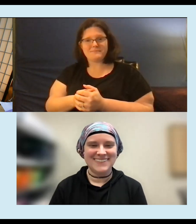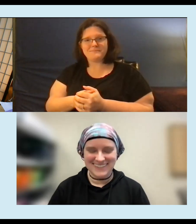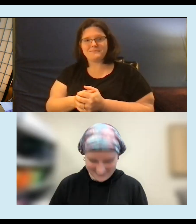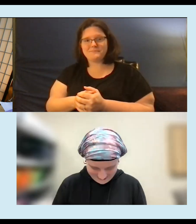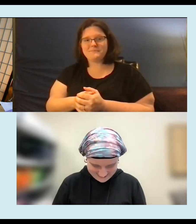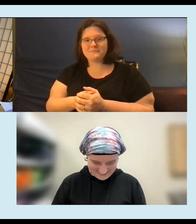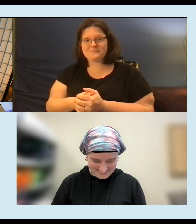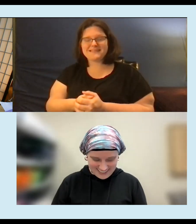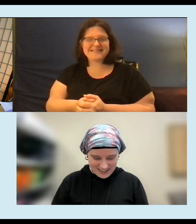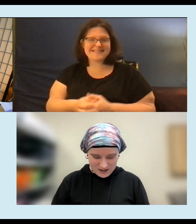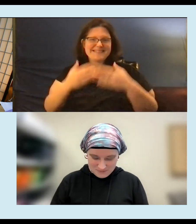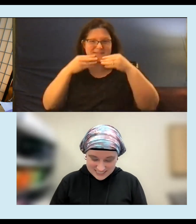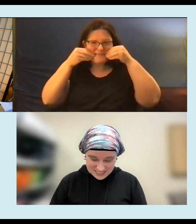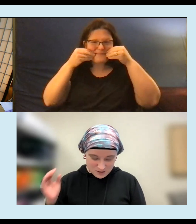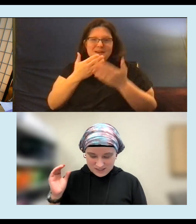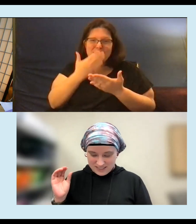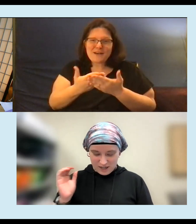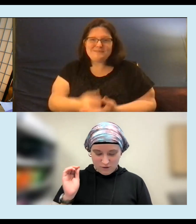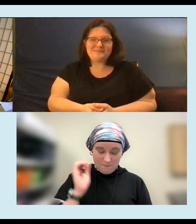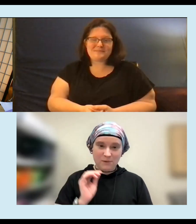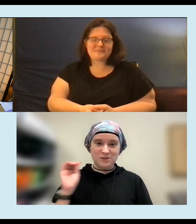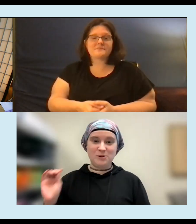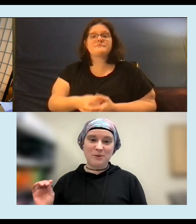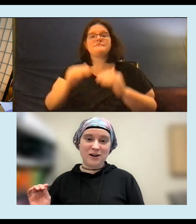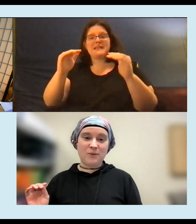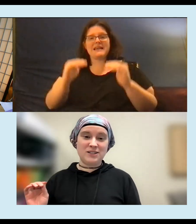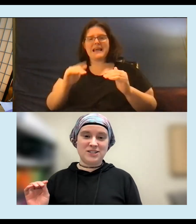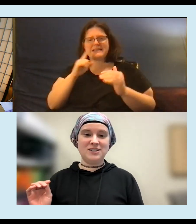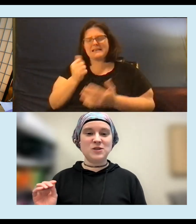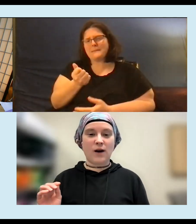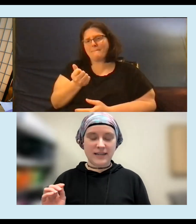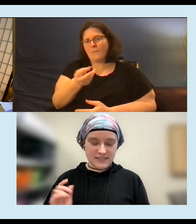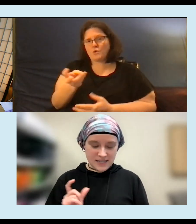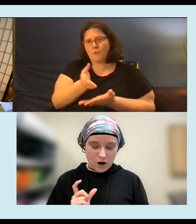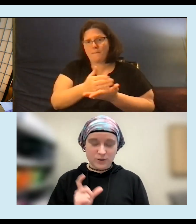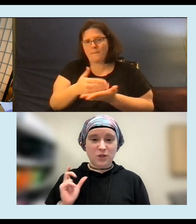Good, awesome. um This next one is kind of a multiple part question so I guess I'll